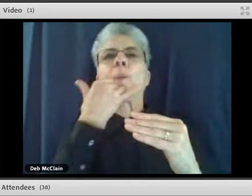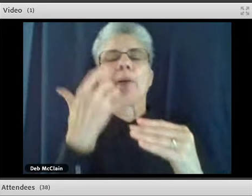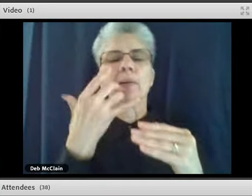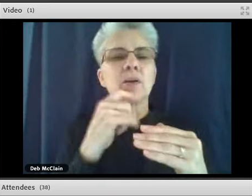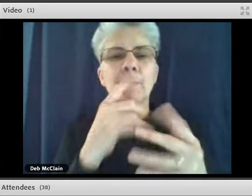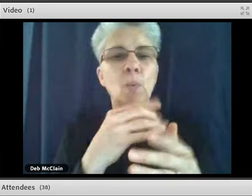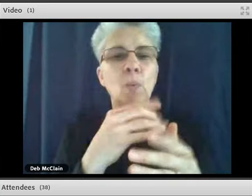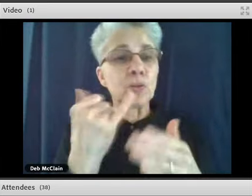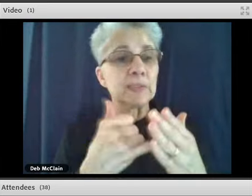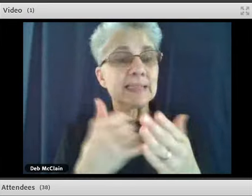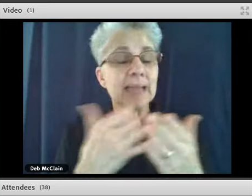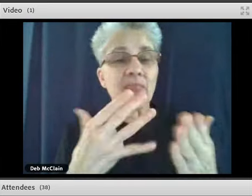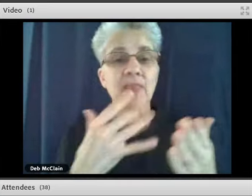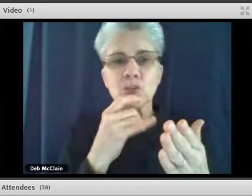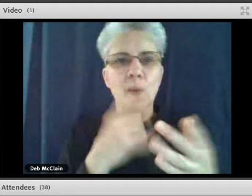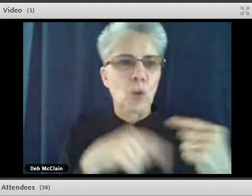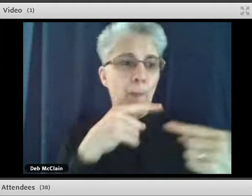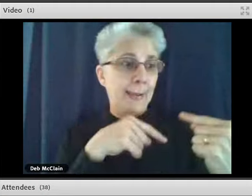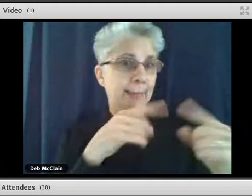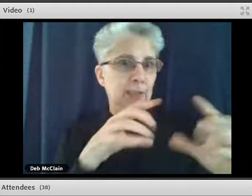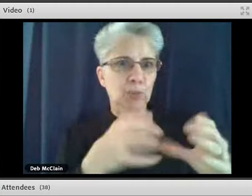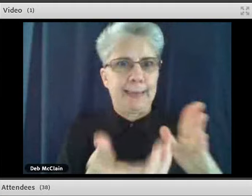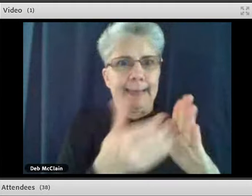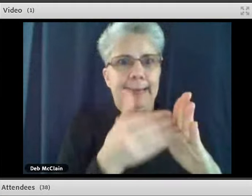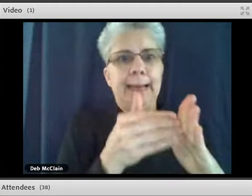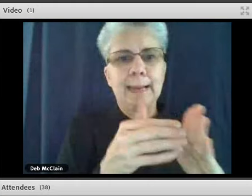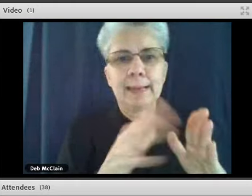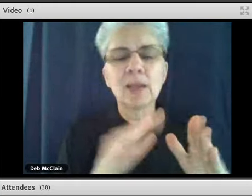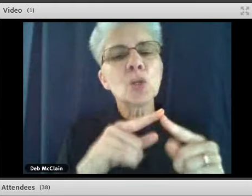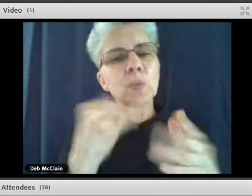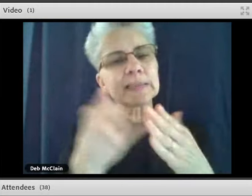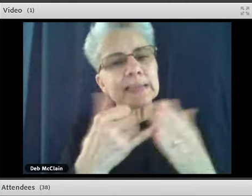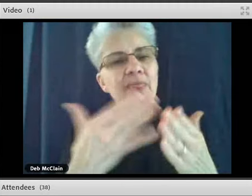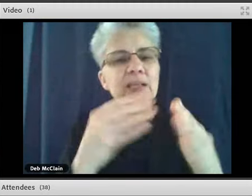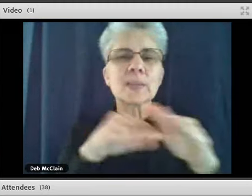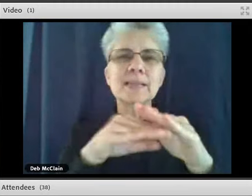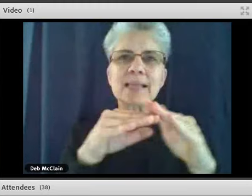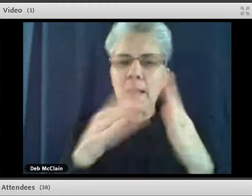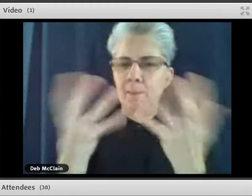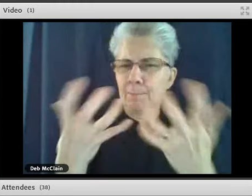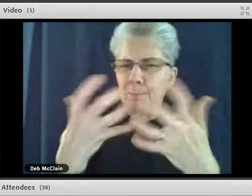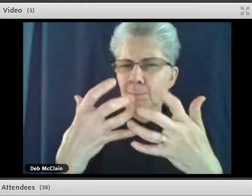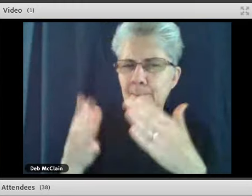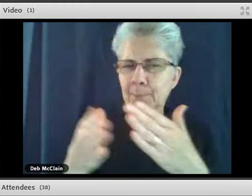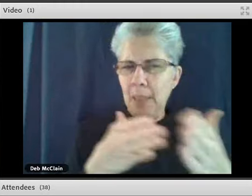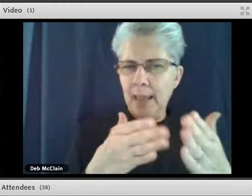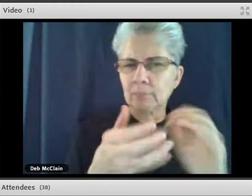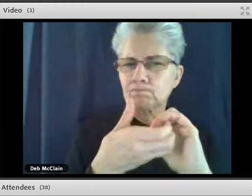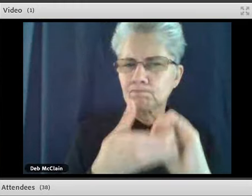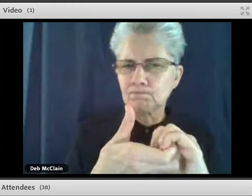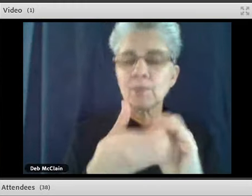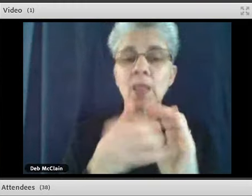you don't want to have to go back and do it. You want to design things with accessibility online. And so, if you look at this picture --